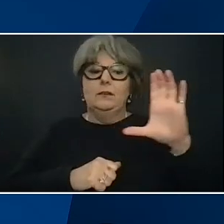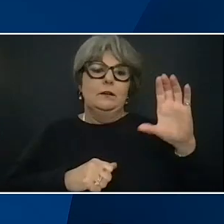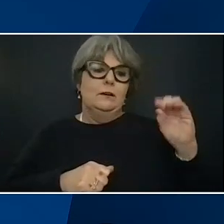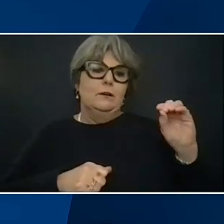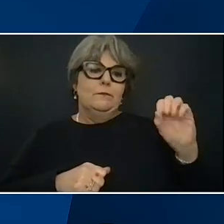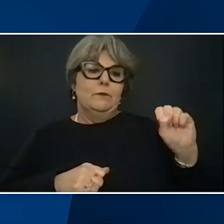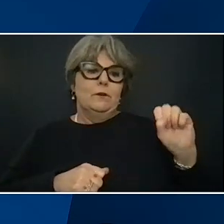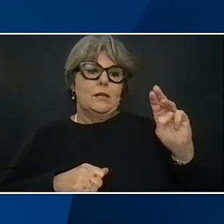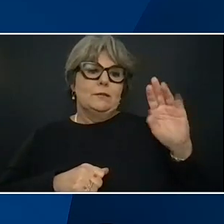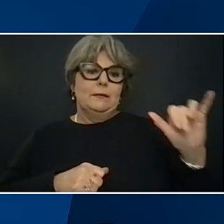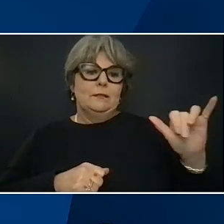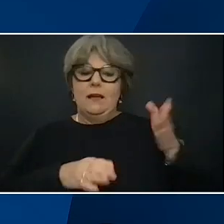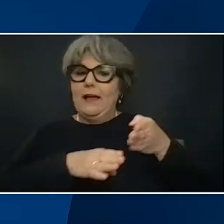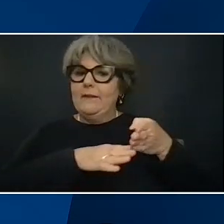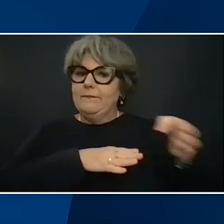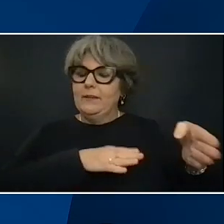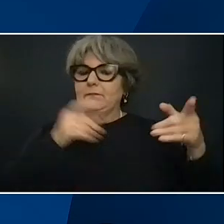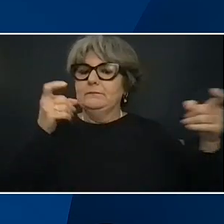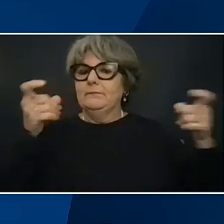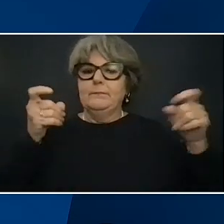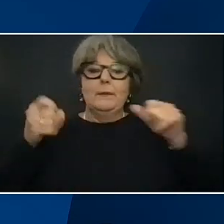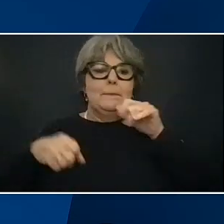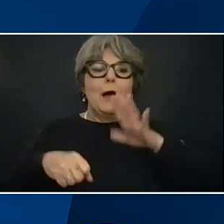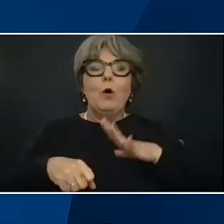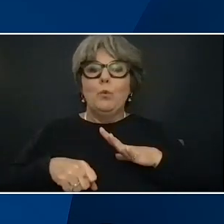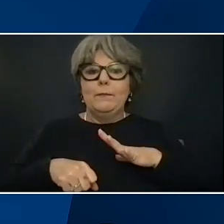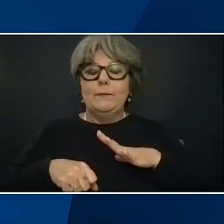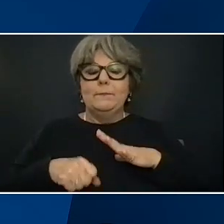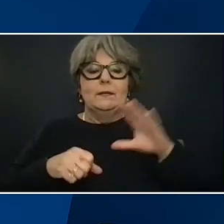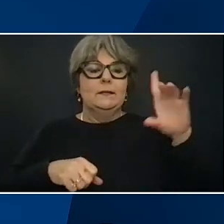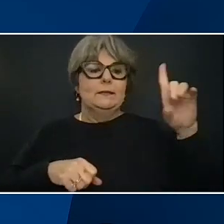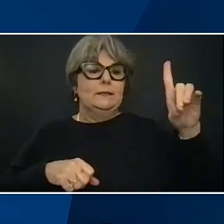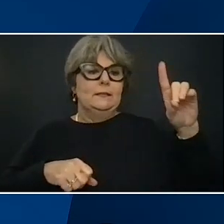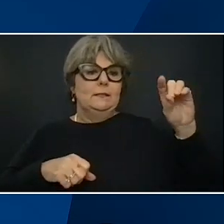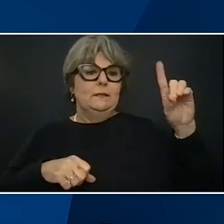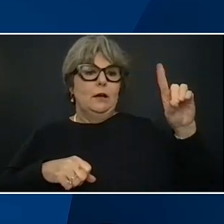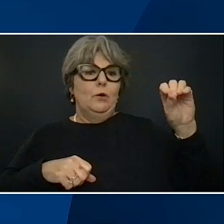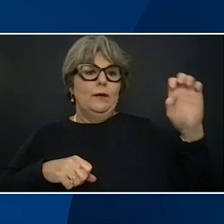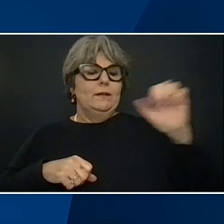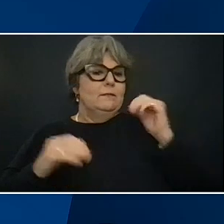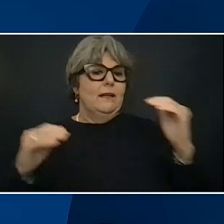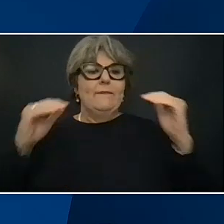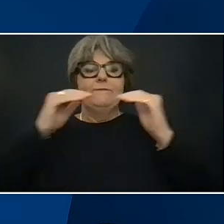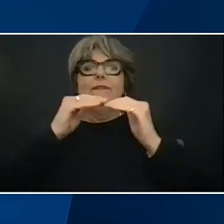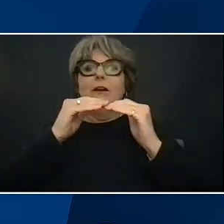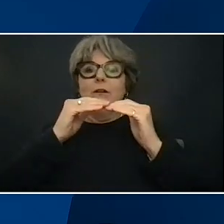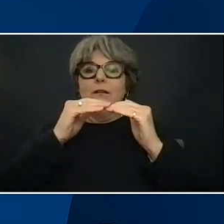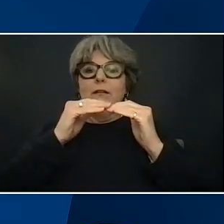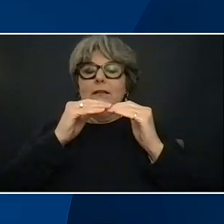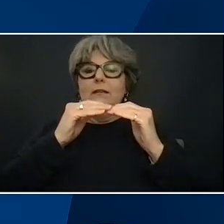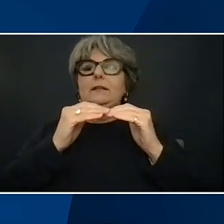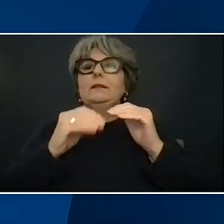field dominated by women, the Department of Education unfairly thinks seat time should be the main priority rather than a